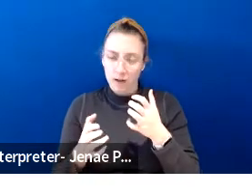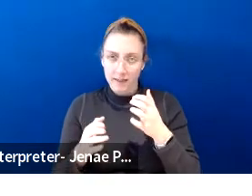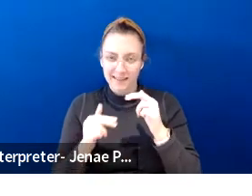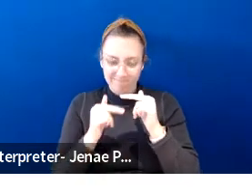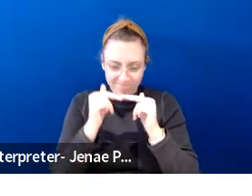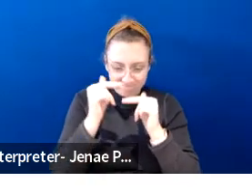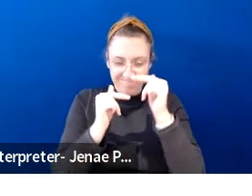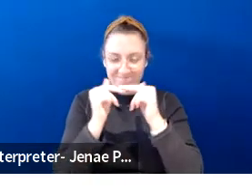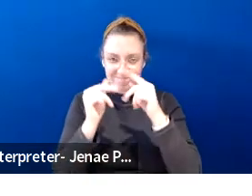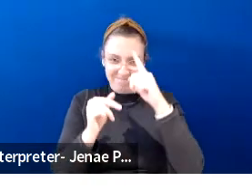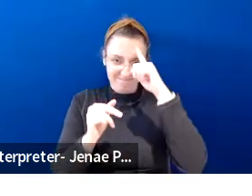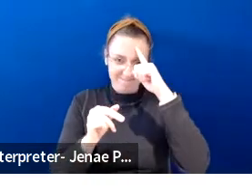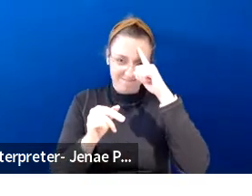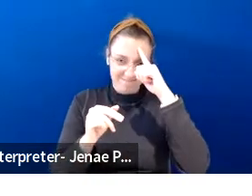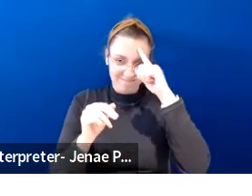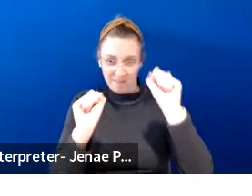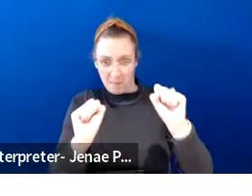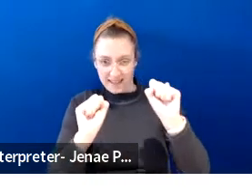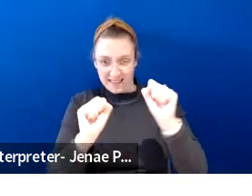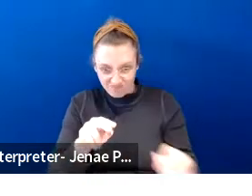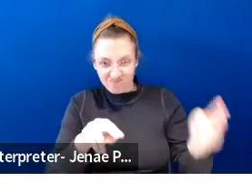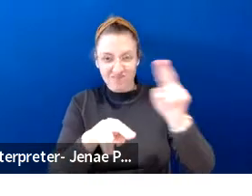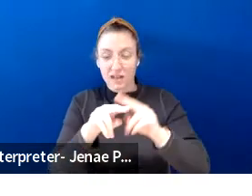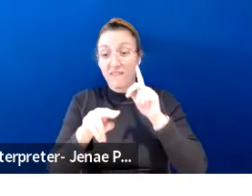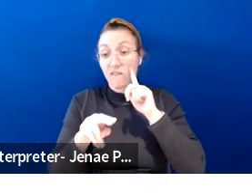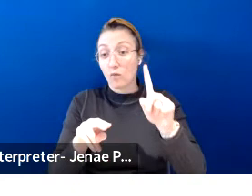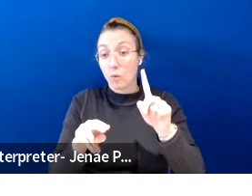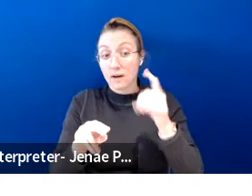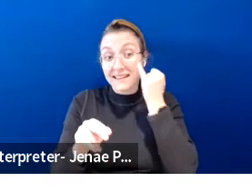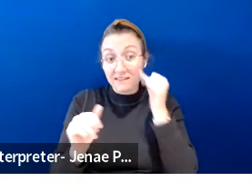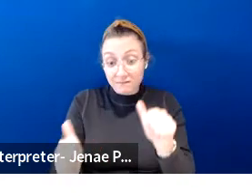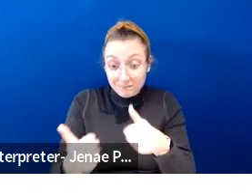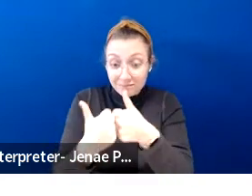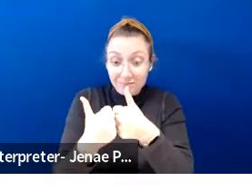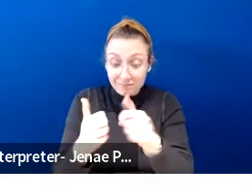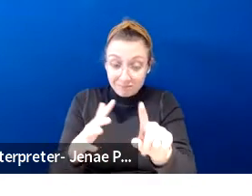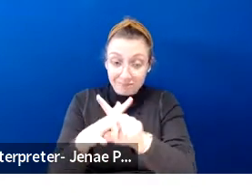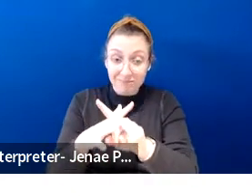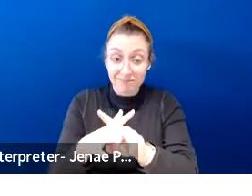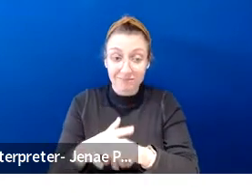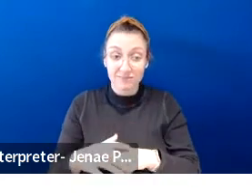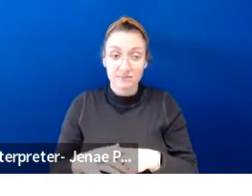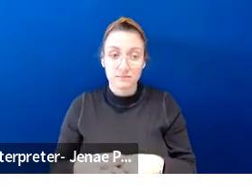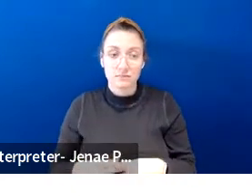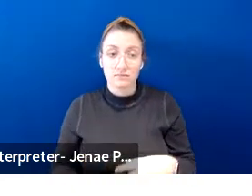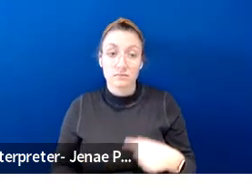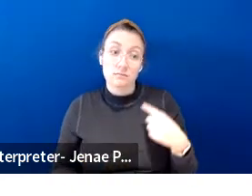for challenges, for things that come into play. One of the things with willpower